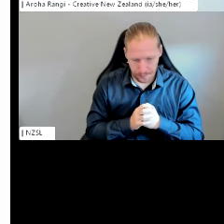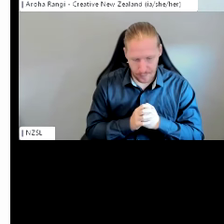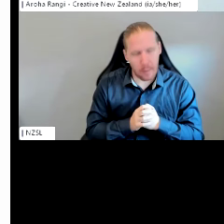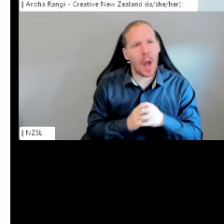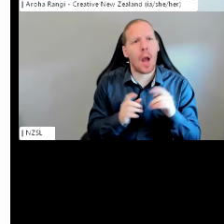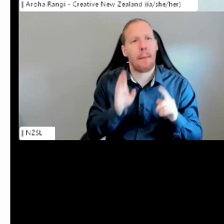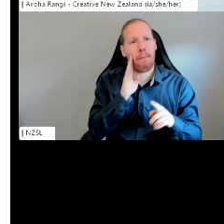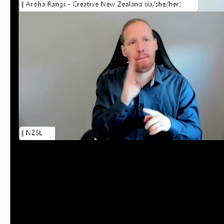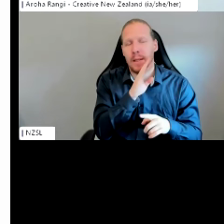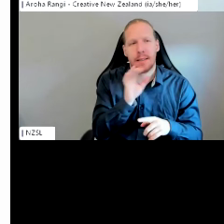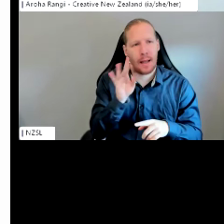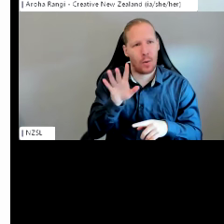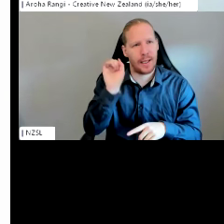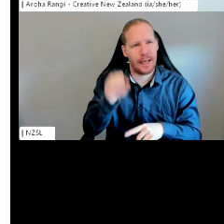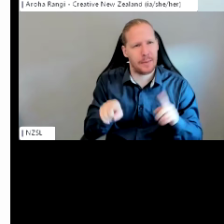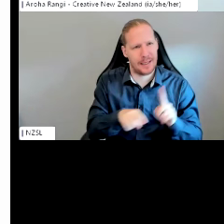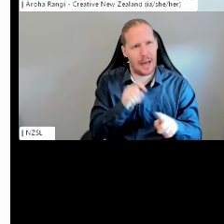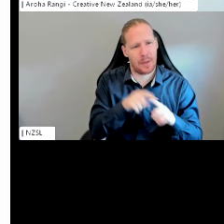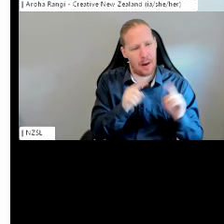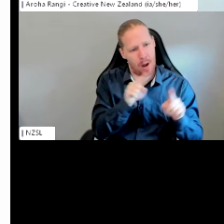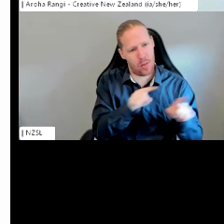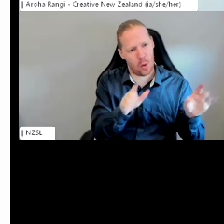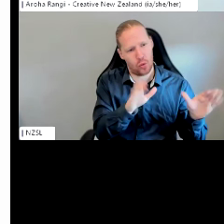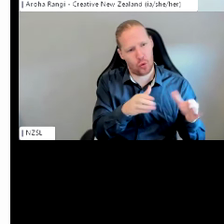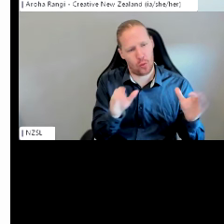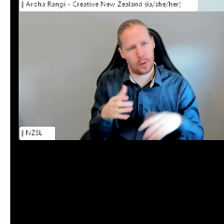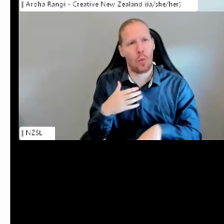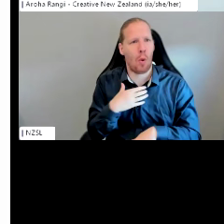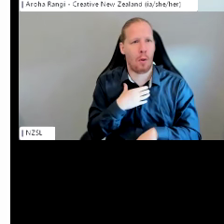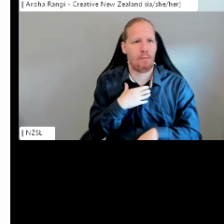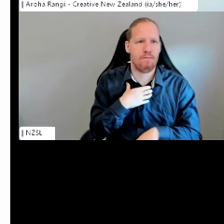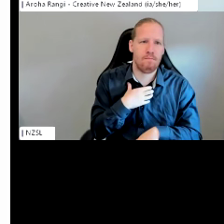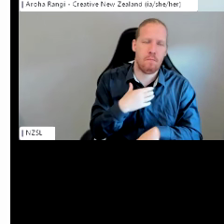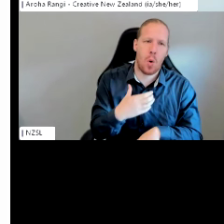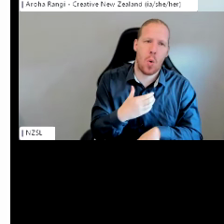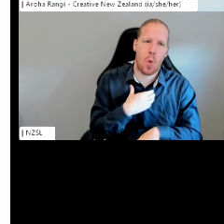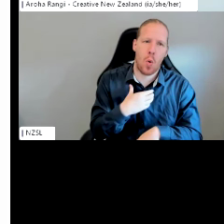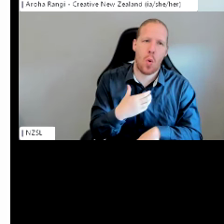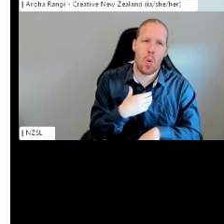in the same way as I was saying that it isn't necessarily your older, longer established